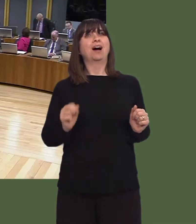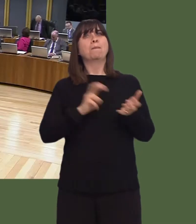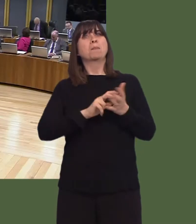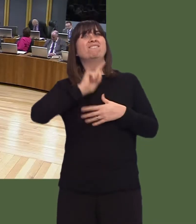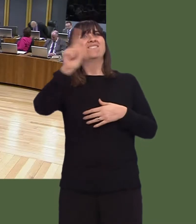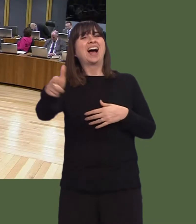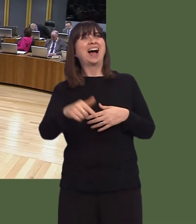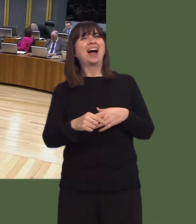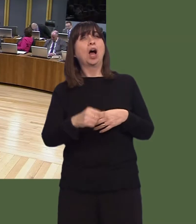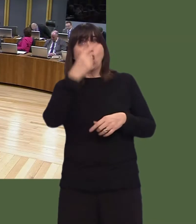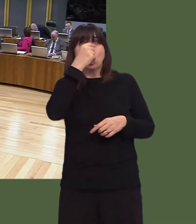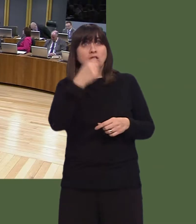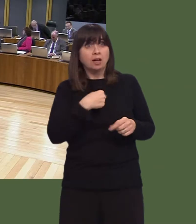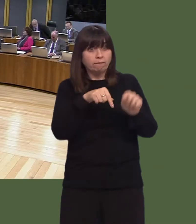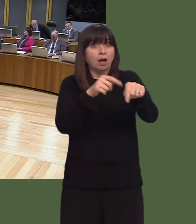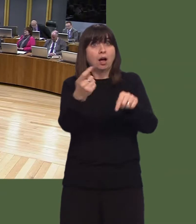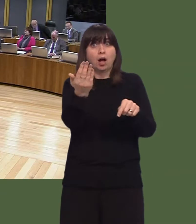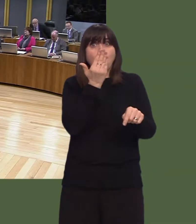Carwyn Jones AM: Well, it's a matter for the health boards. What I have noticed, however,